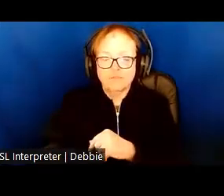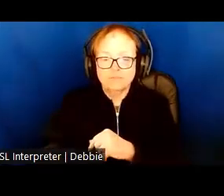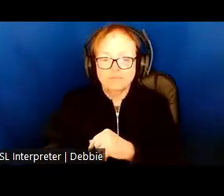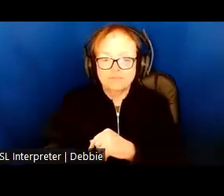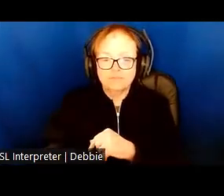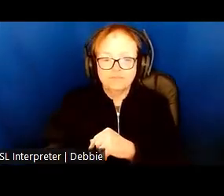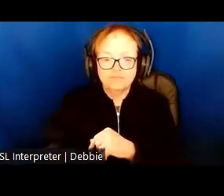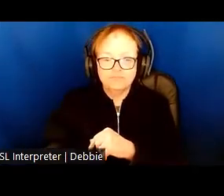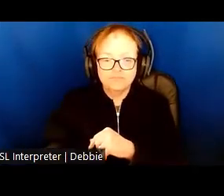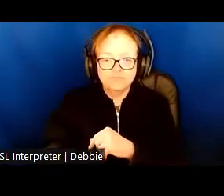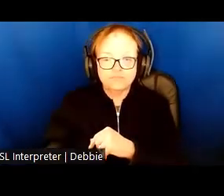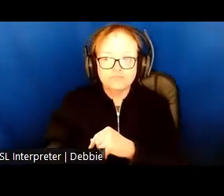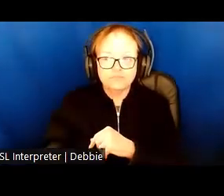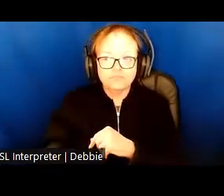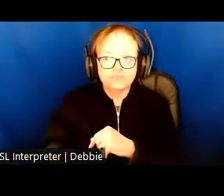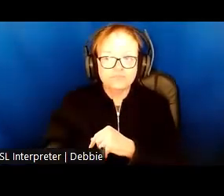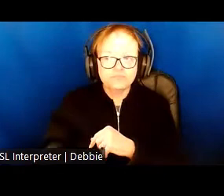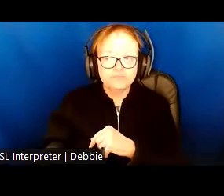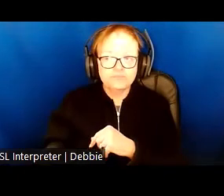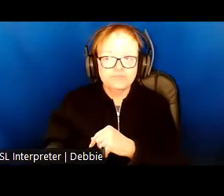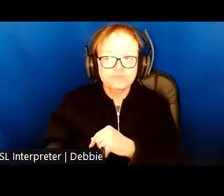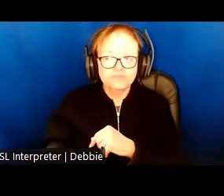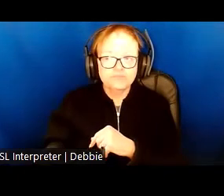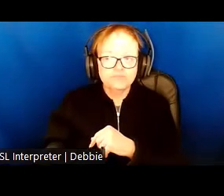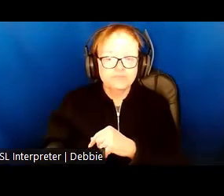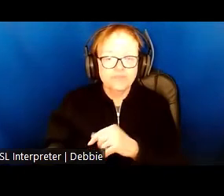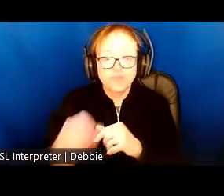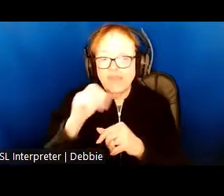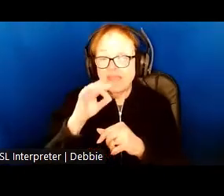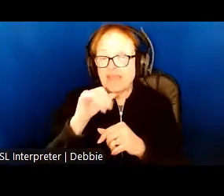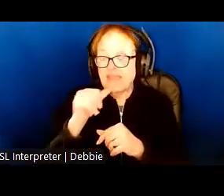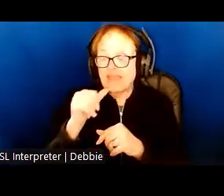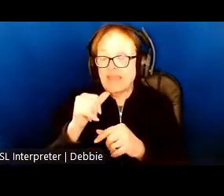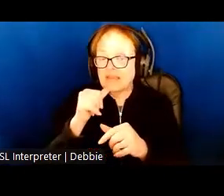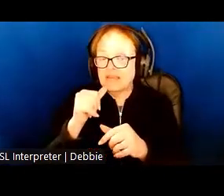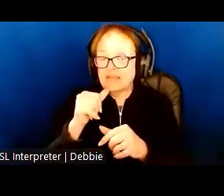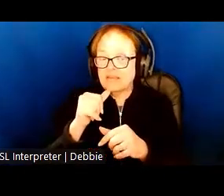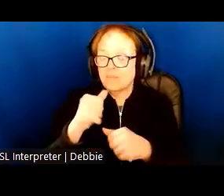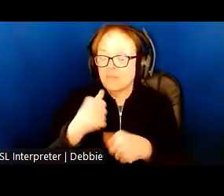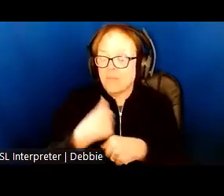study, make sure you are not submitting work you created while you were a student.